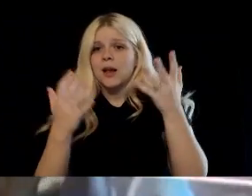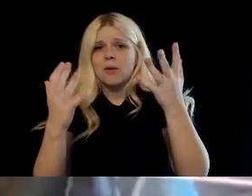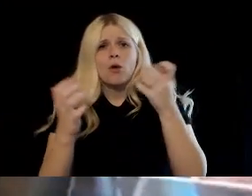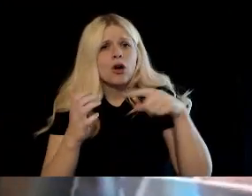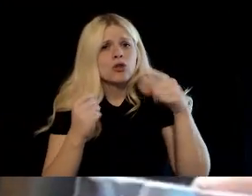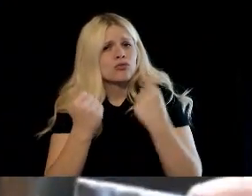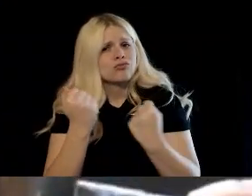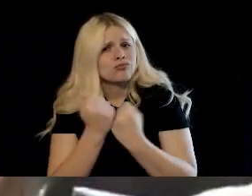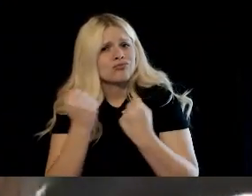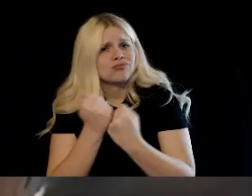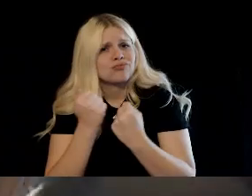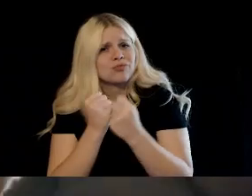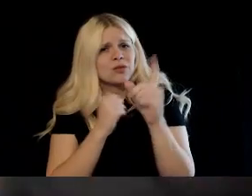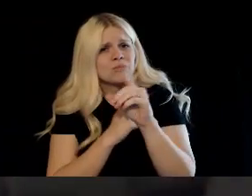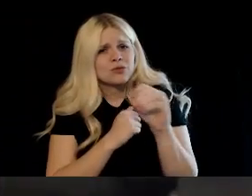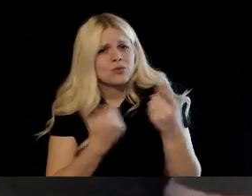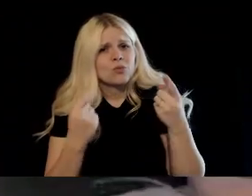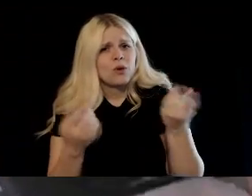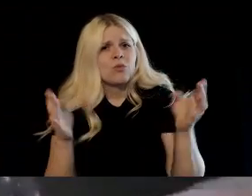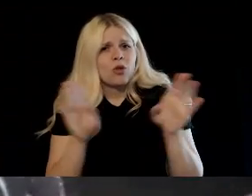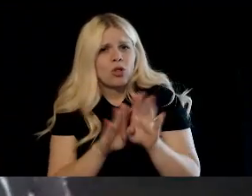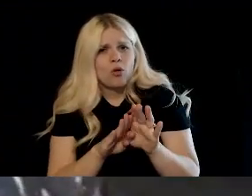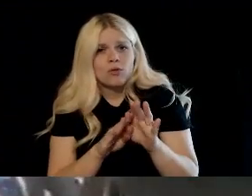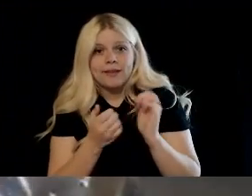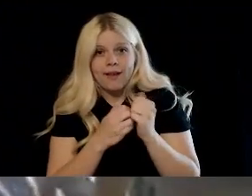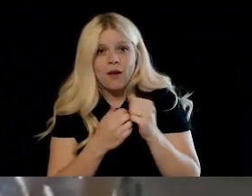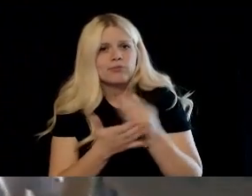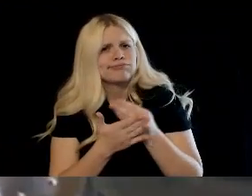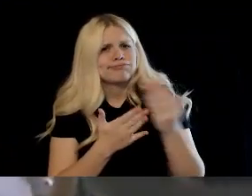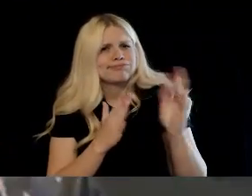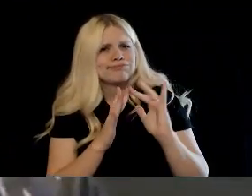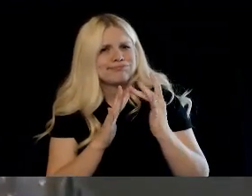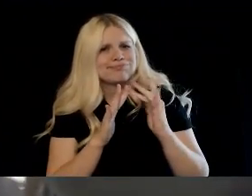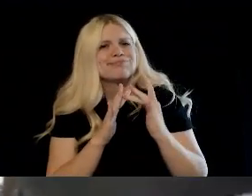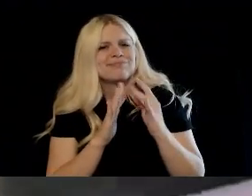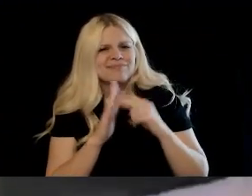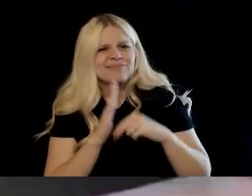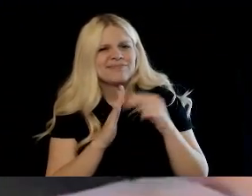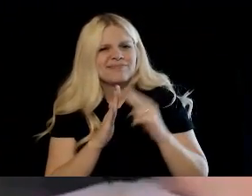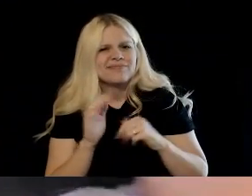while we're closed, right now. So thank you for those of you who are donating